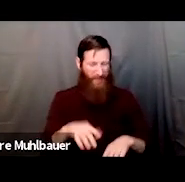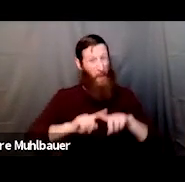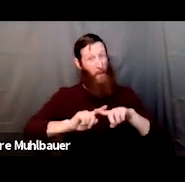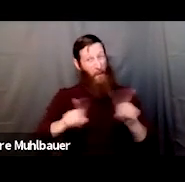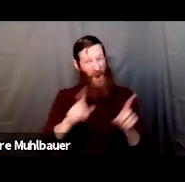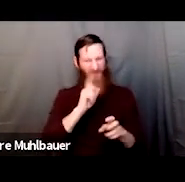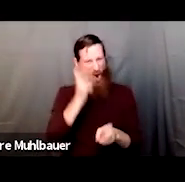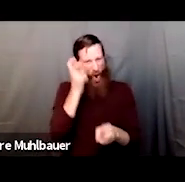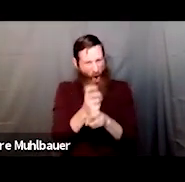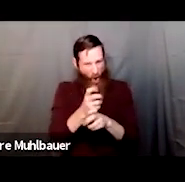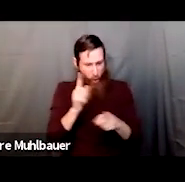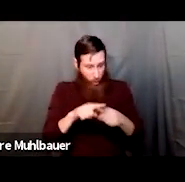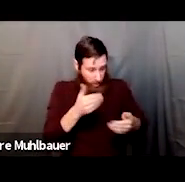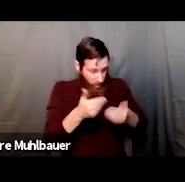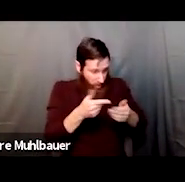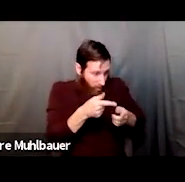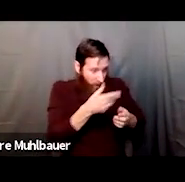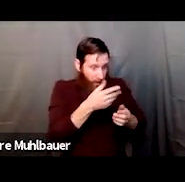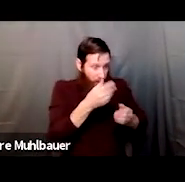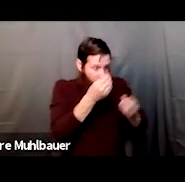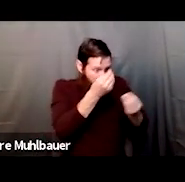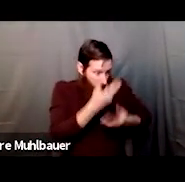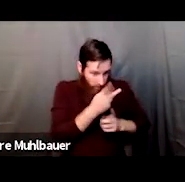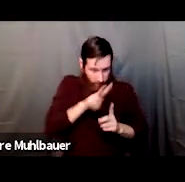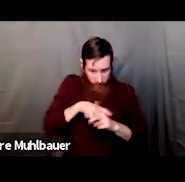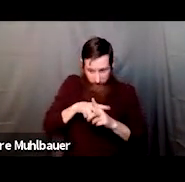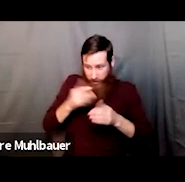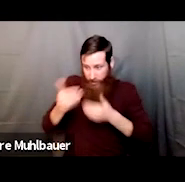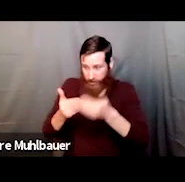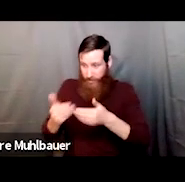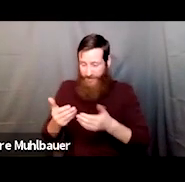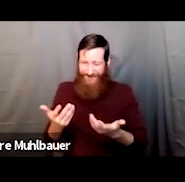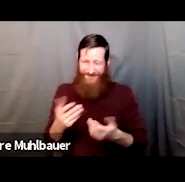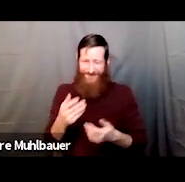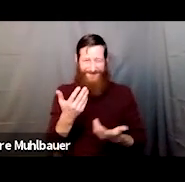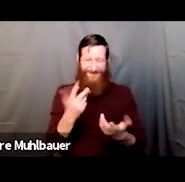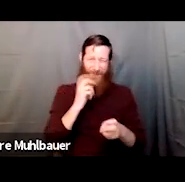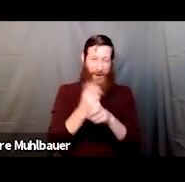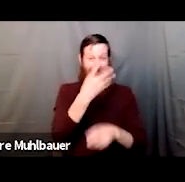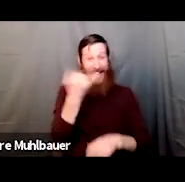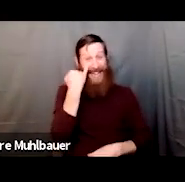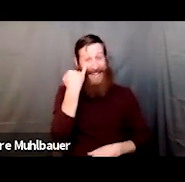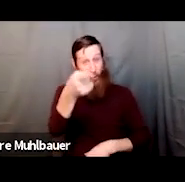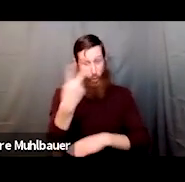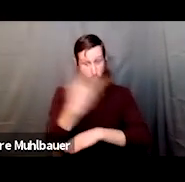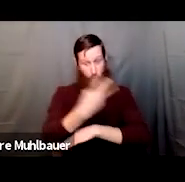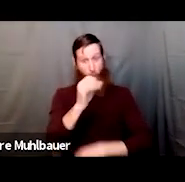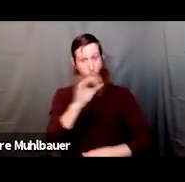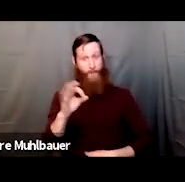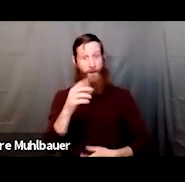to apply that information to your travel and let's be real if you have two days off a week do you want to spend all of that time digging holes in the snow